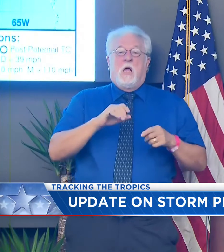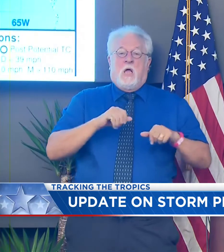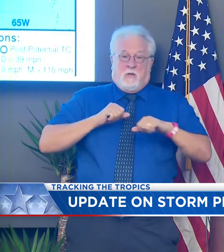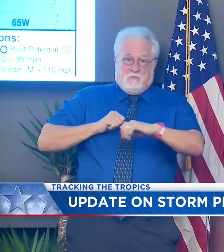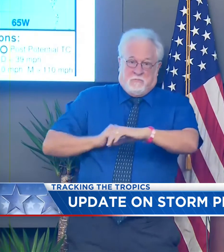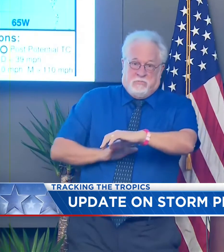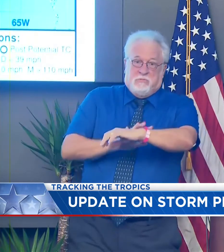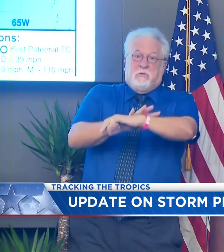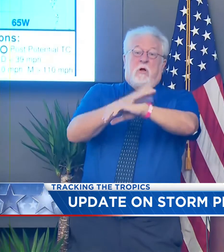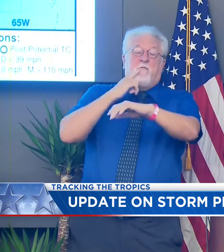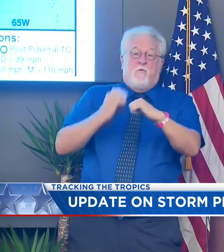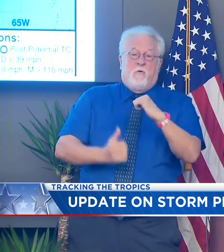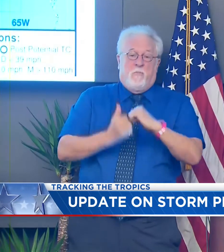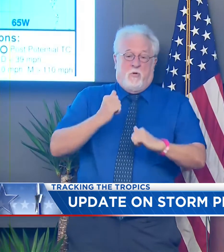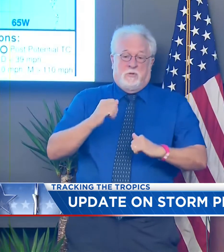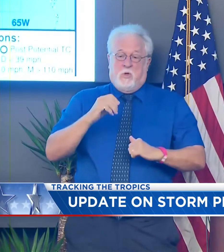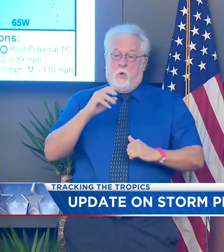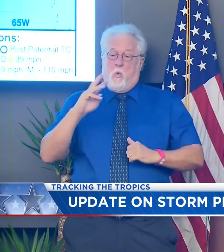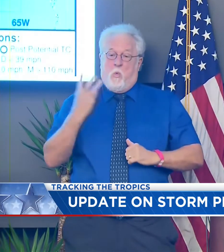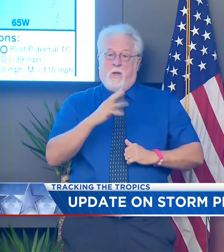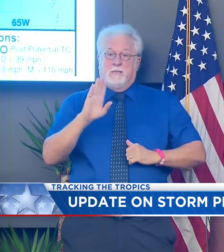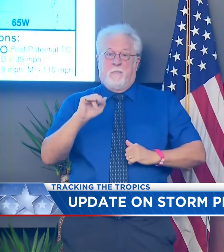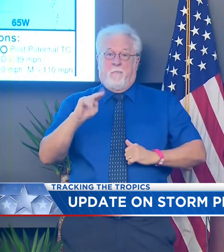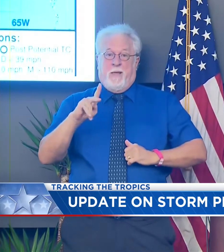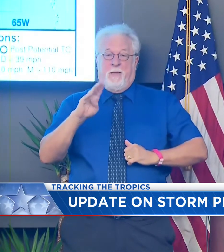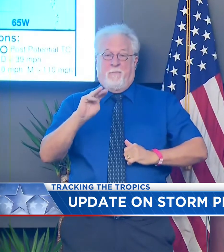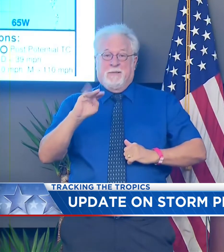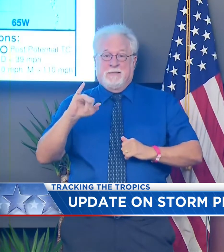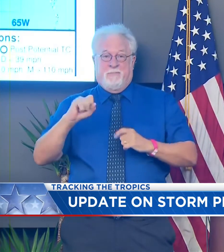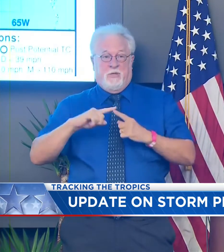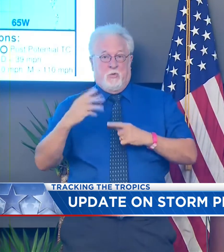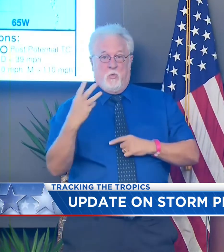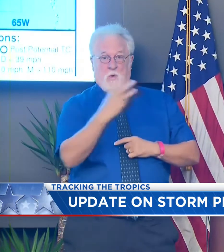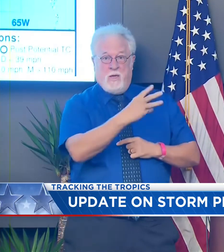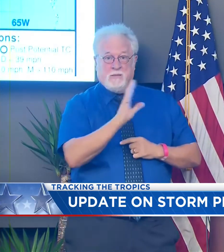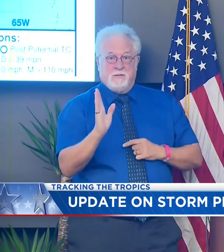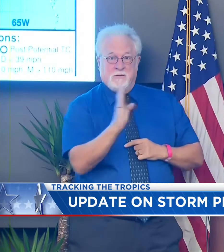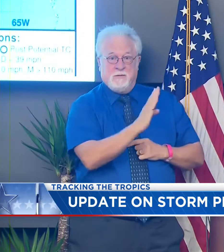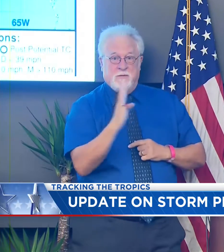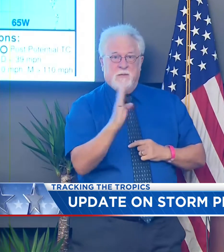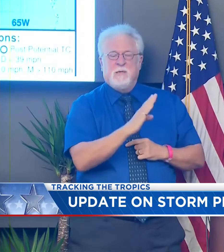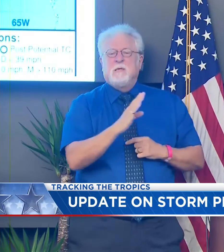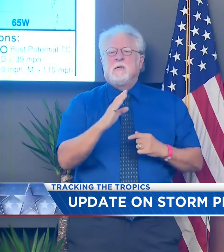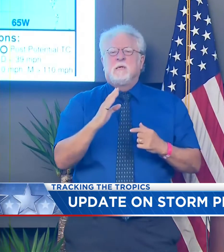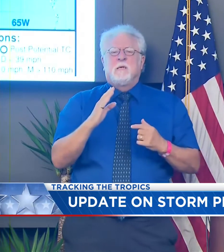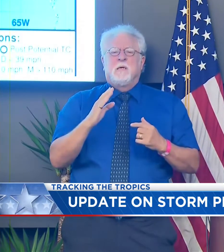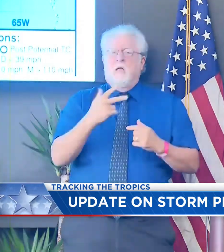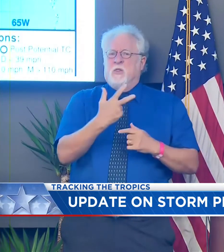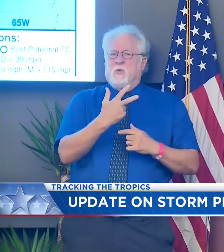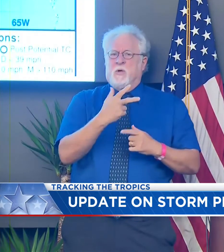WEEK, WHICH I'LL ELABORATE MORE AS I TALK ABOUT LAURA NEXT. THE STORM SURGE FOR MOST OF THE